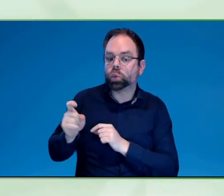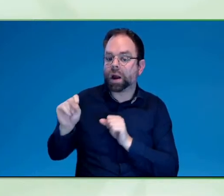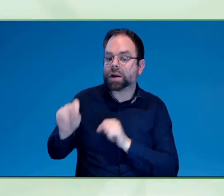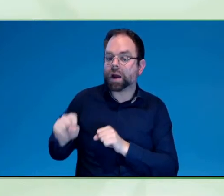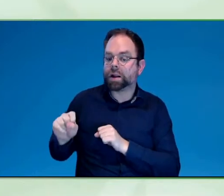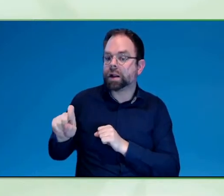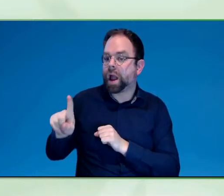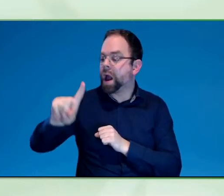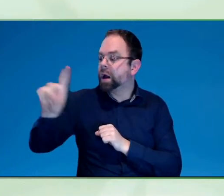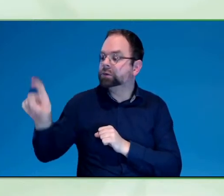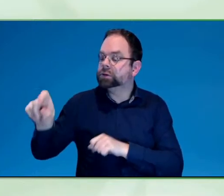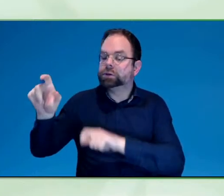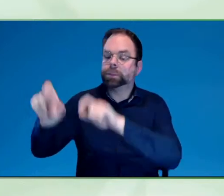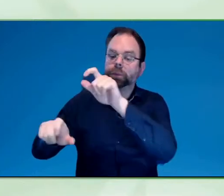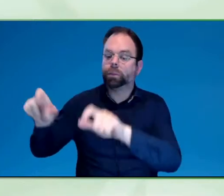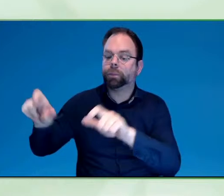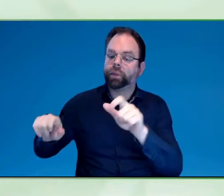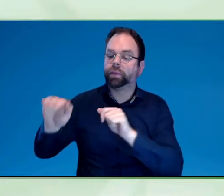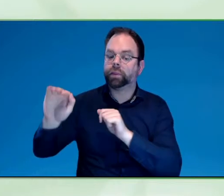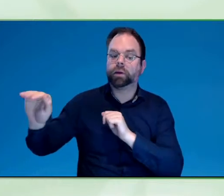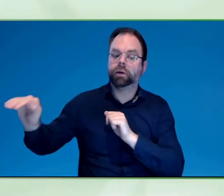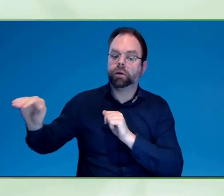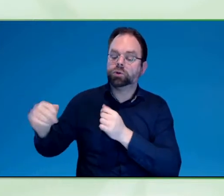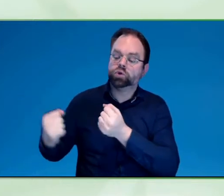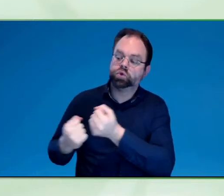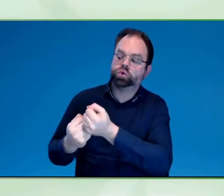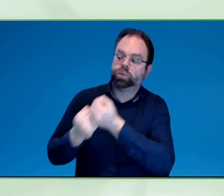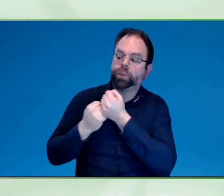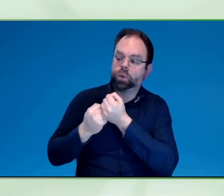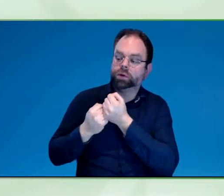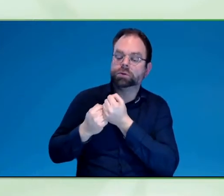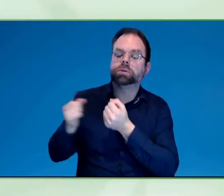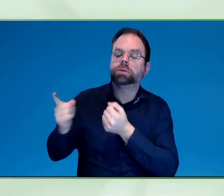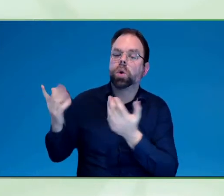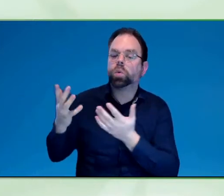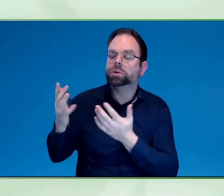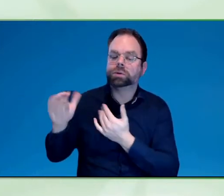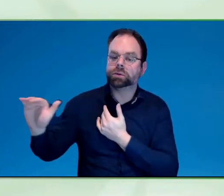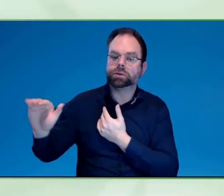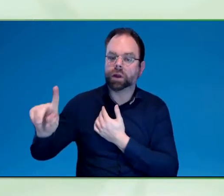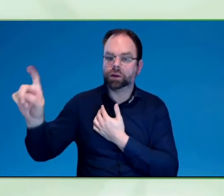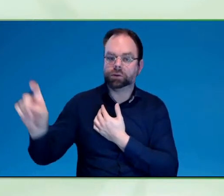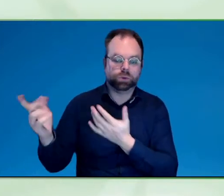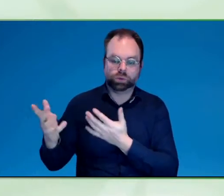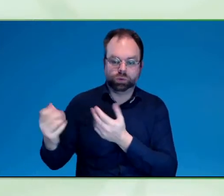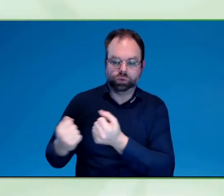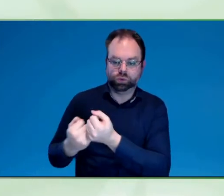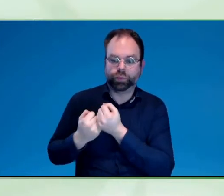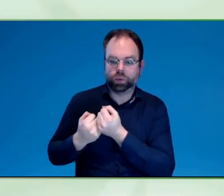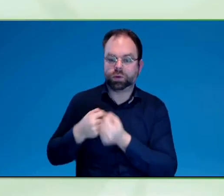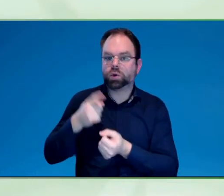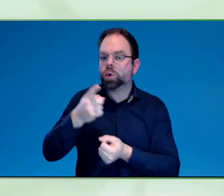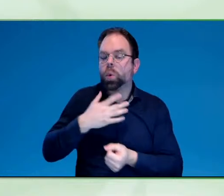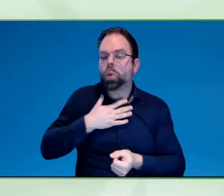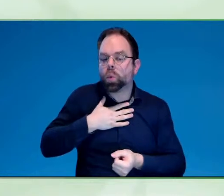How can we help, let's say. I think there is not one answer to that question.